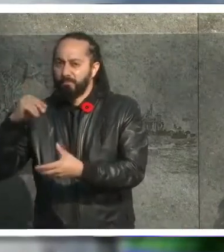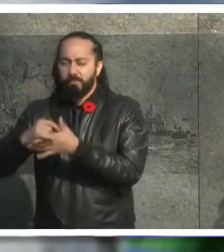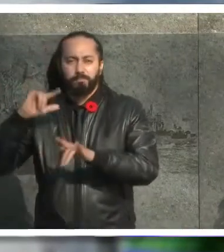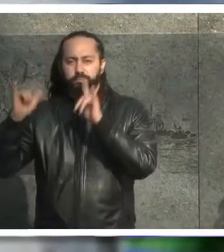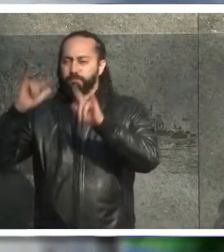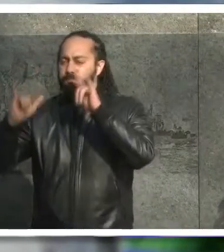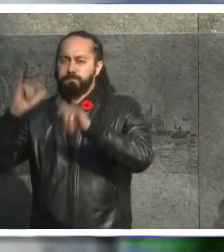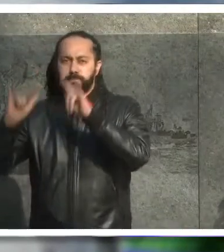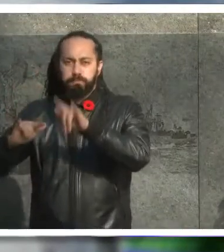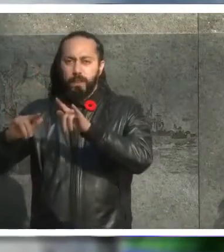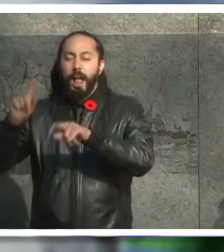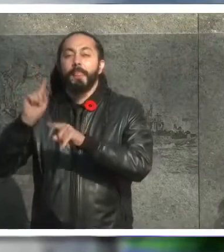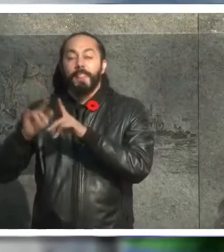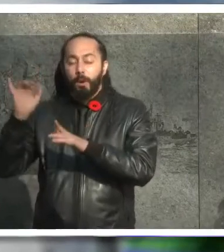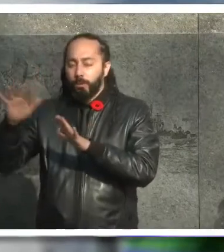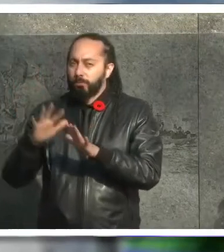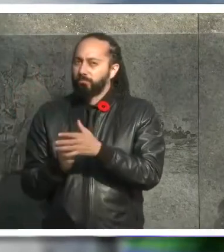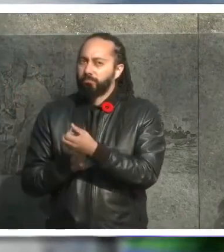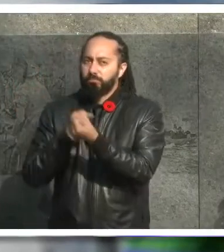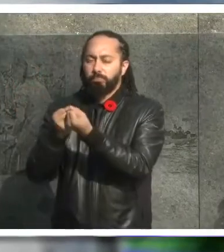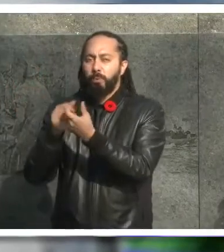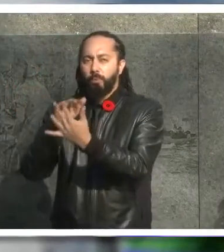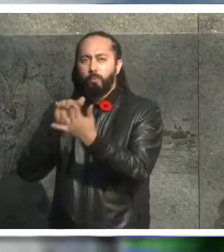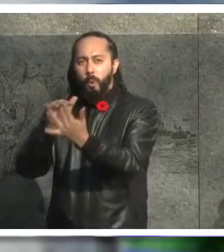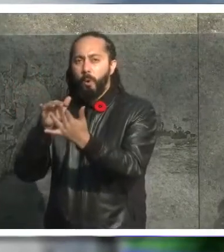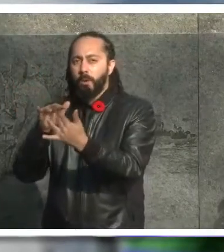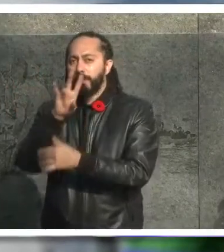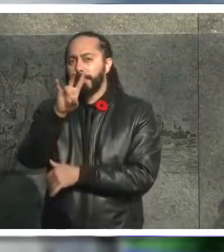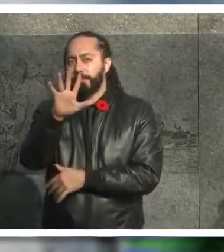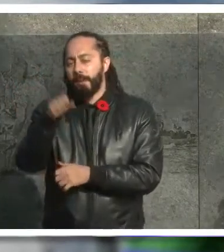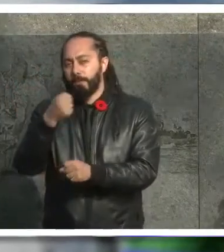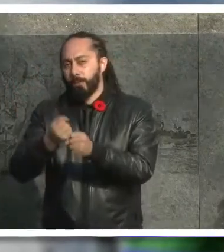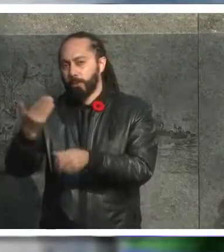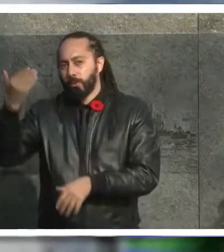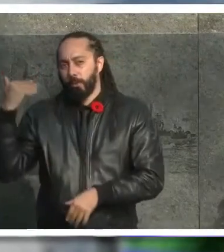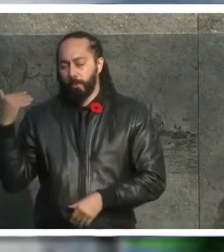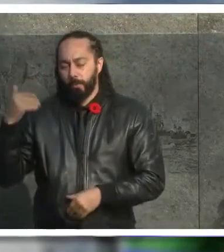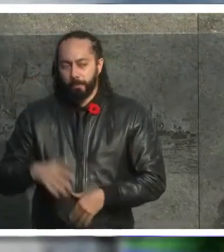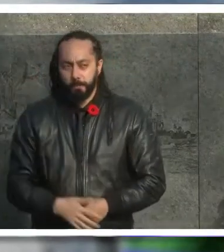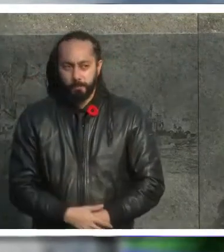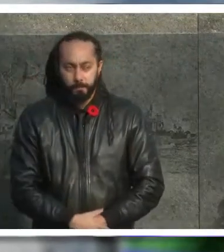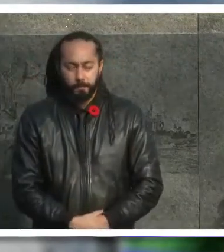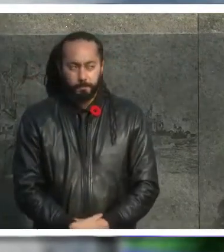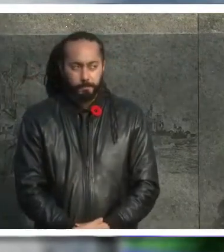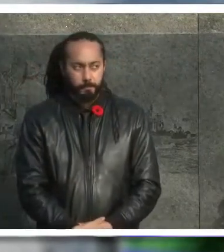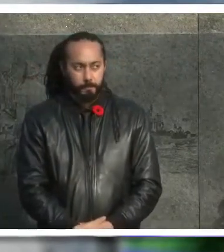and Mustang. In which they contributed to the end of that for 75 years ago.